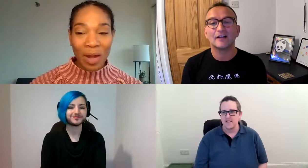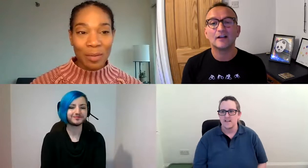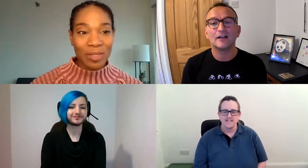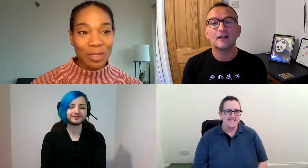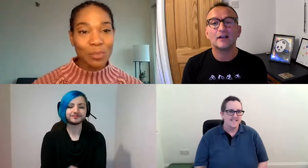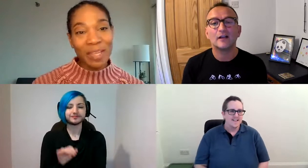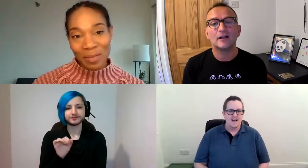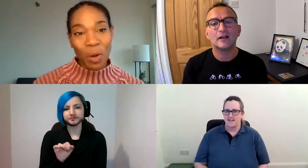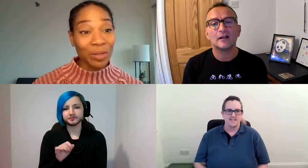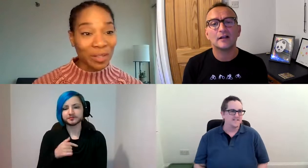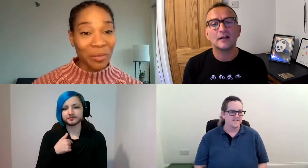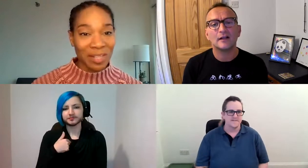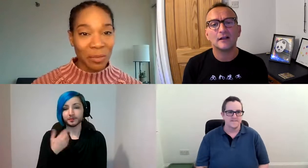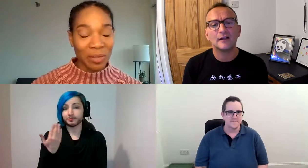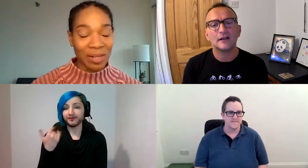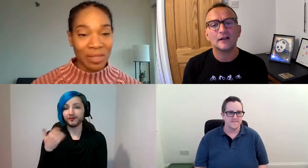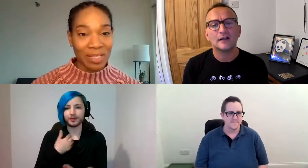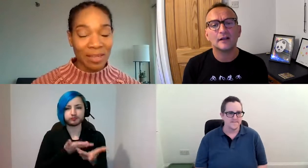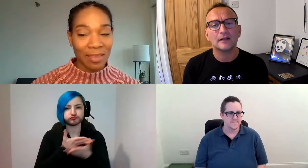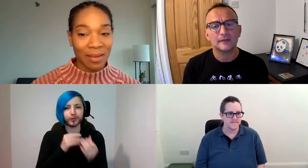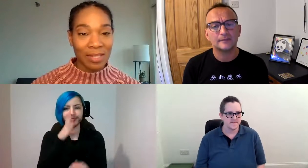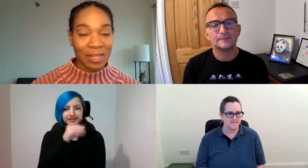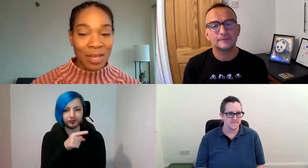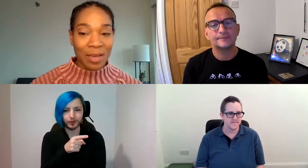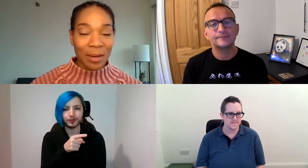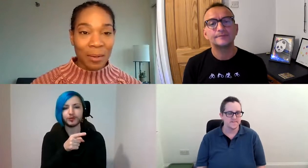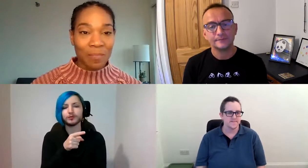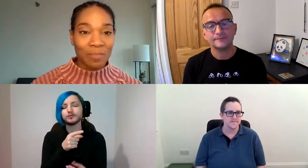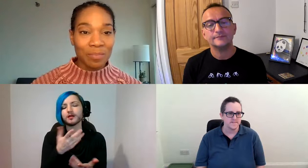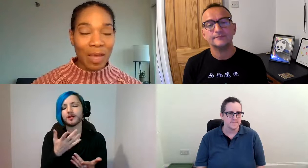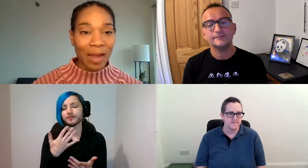Queen's English and I want to dive deeper into language